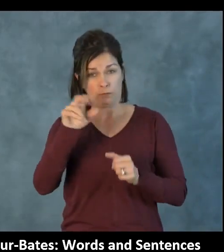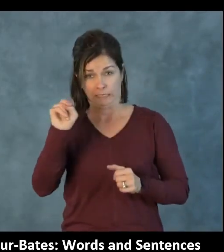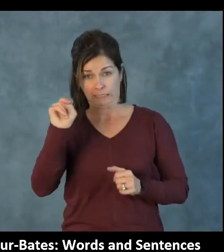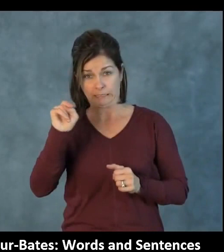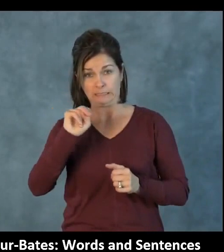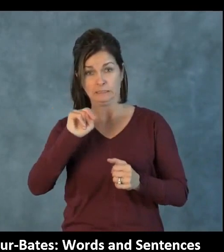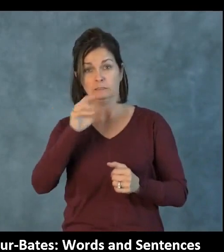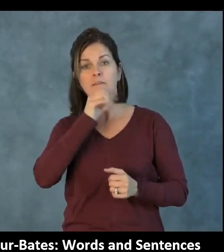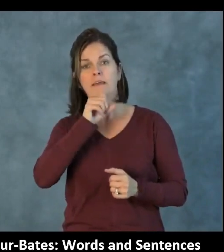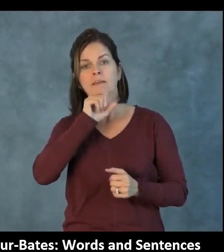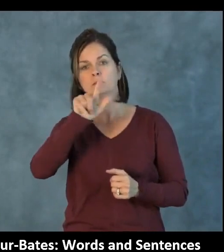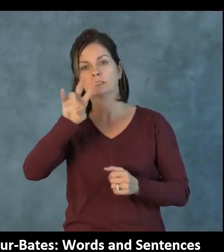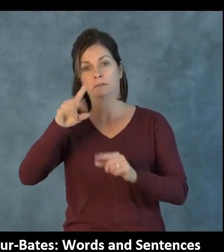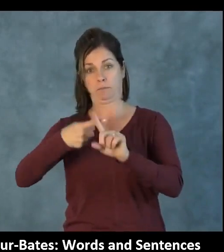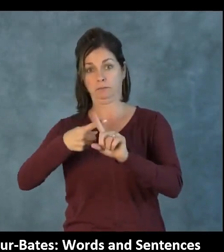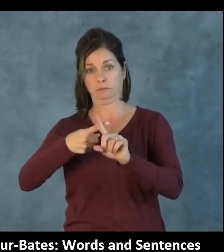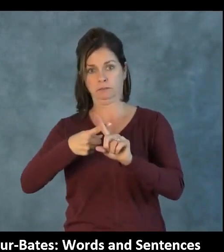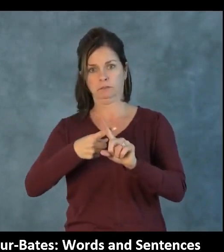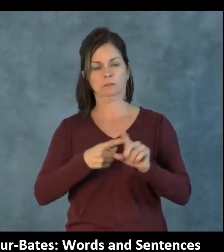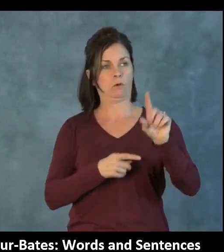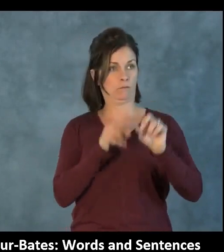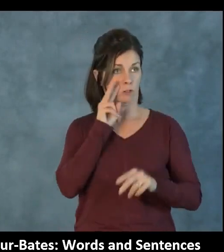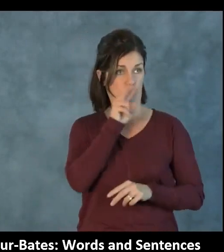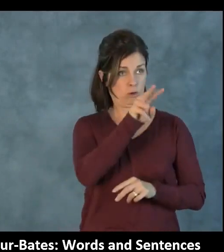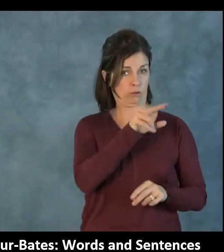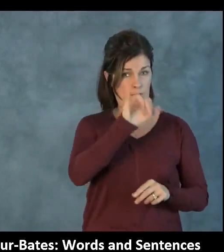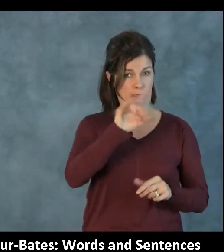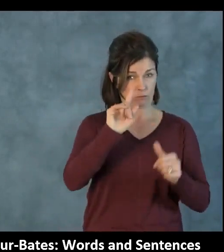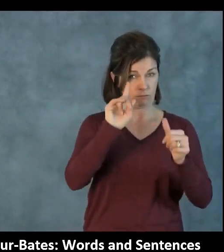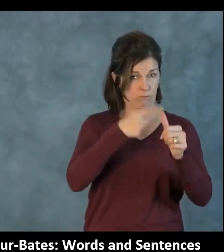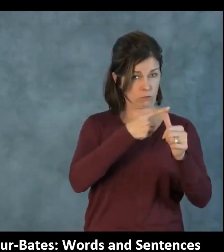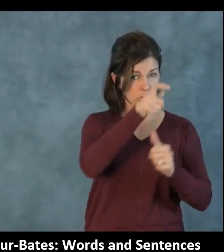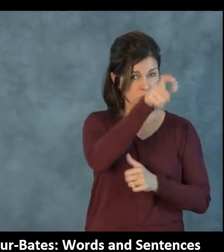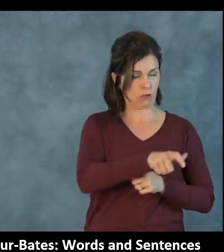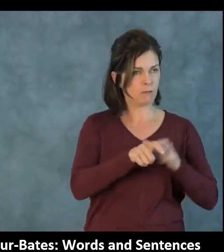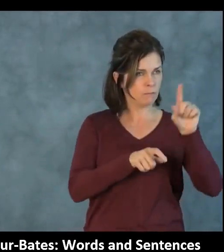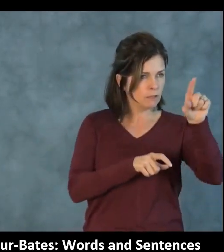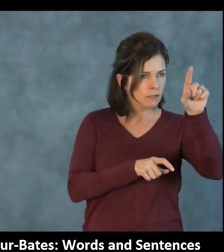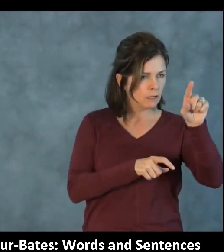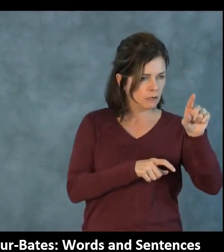Remember, Nicholas is 27 months of age. If we look down that very first column